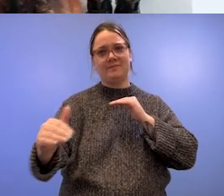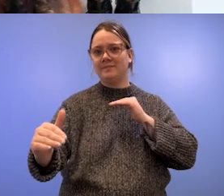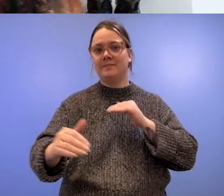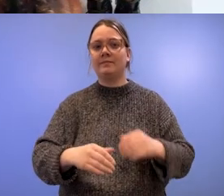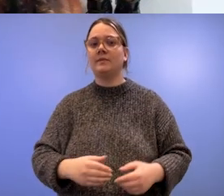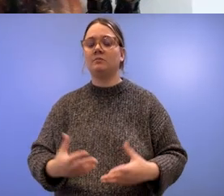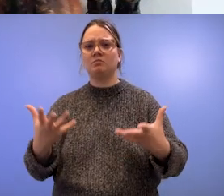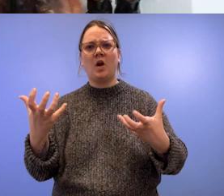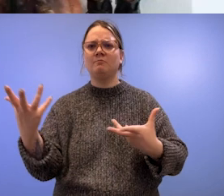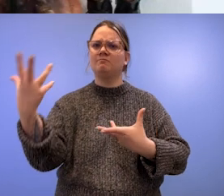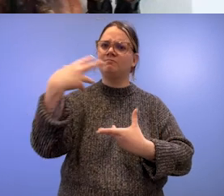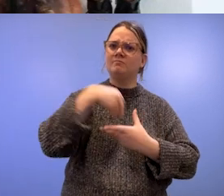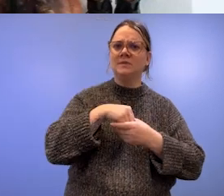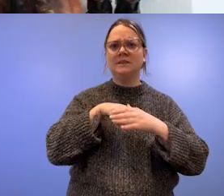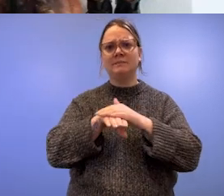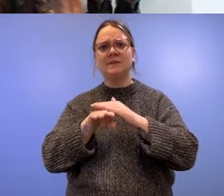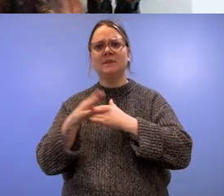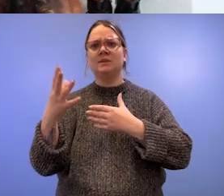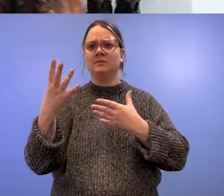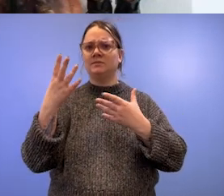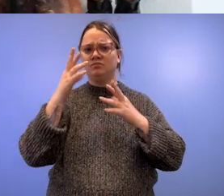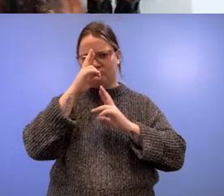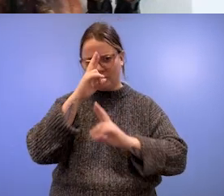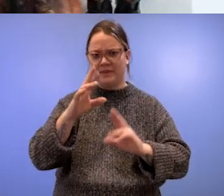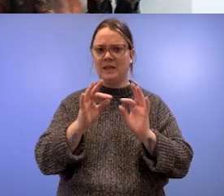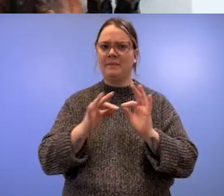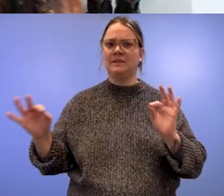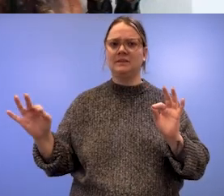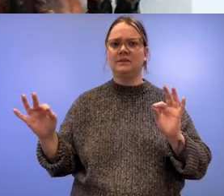and respectful language. Throughout this presentation the language is used,